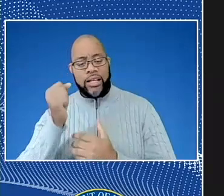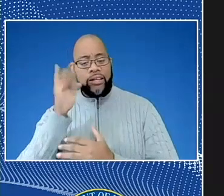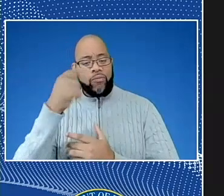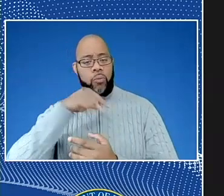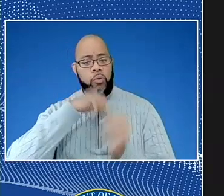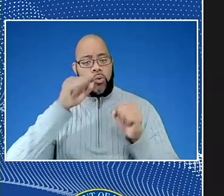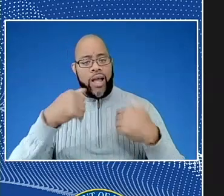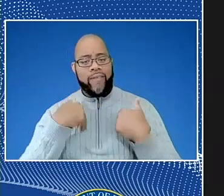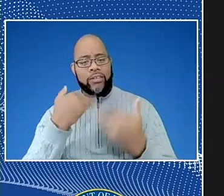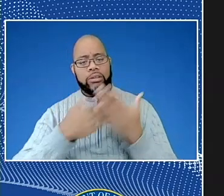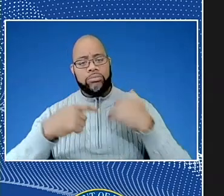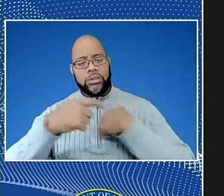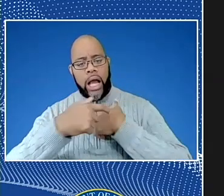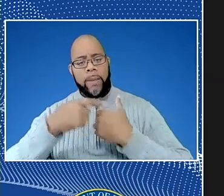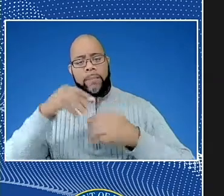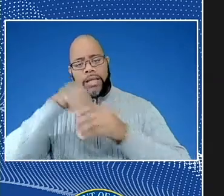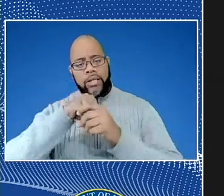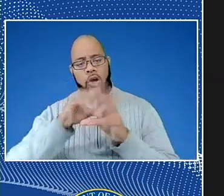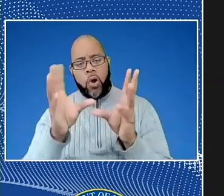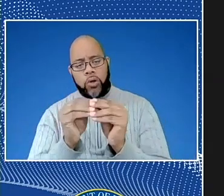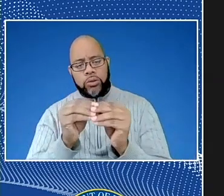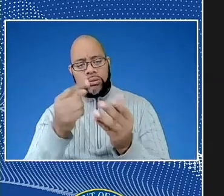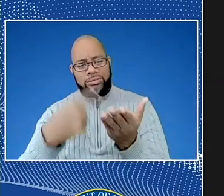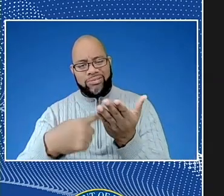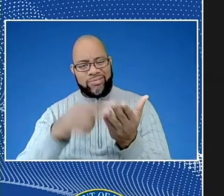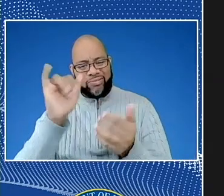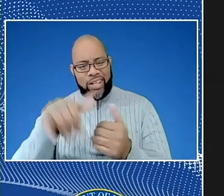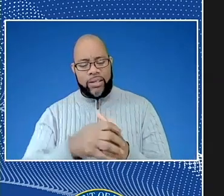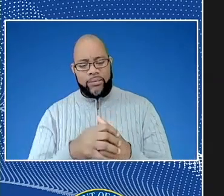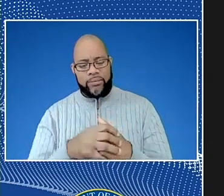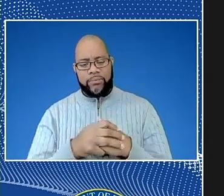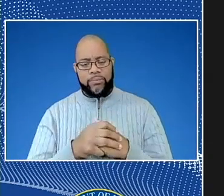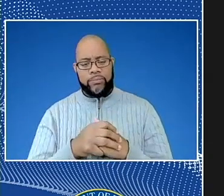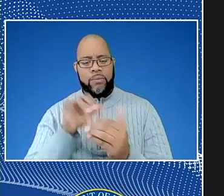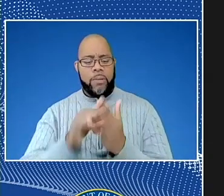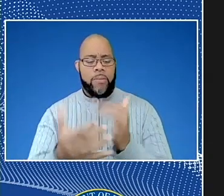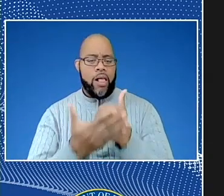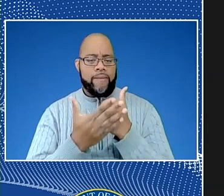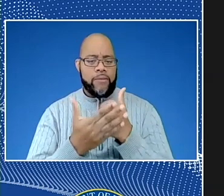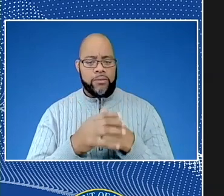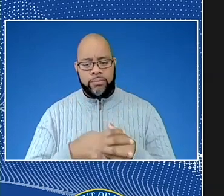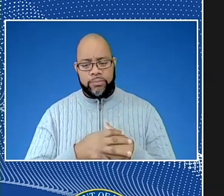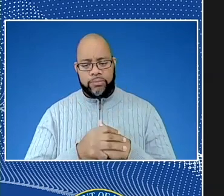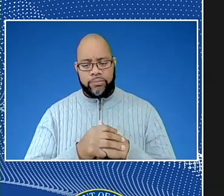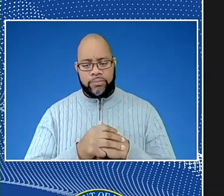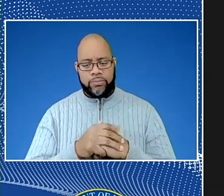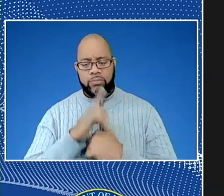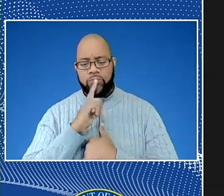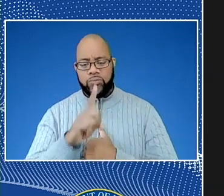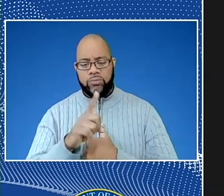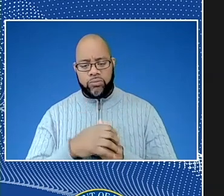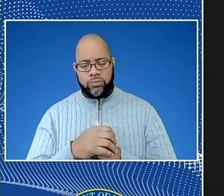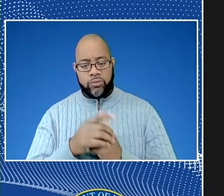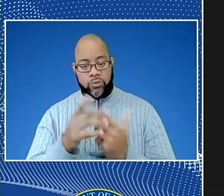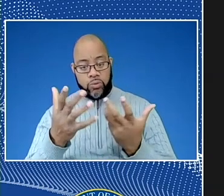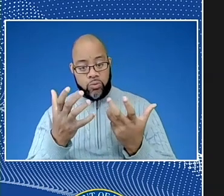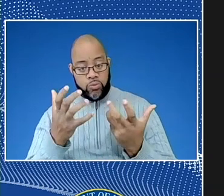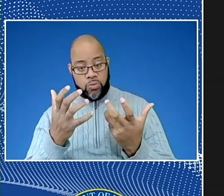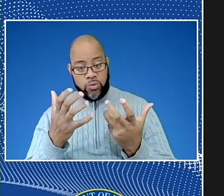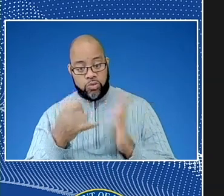time to go into a caucus to discuss that, that would be helpful. Sure, just for the record's sake, would you mind just saying the names of the